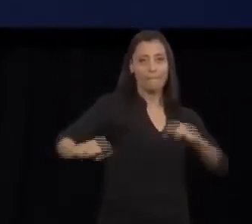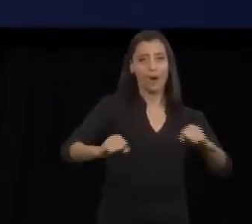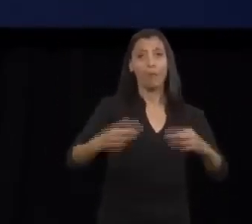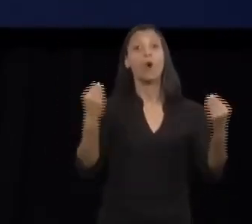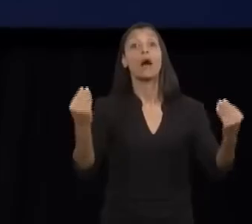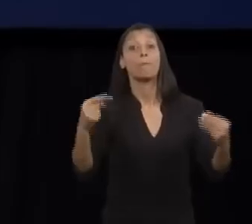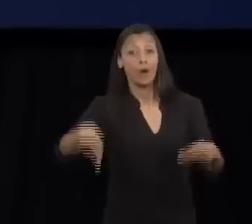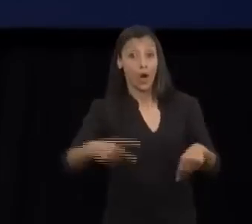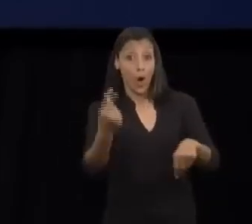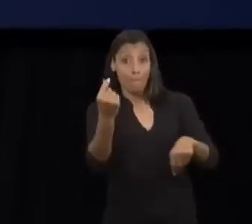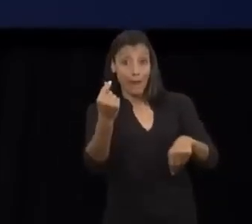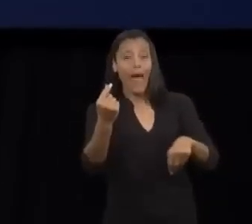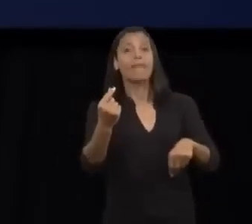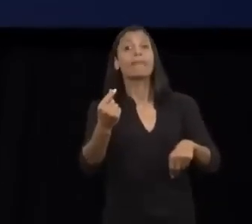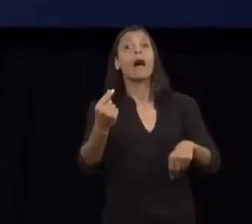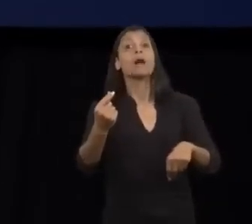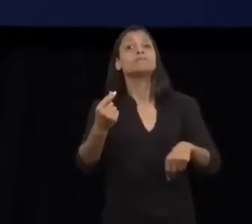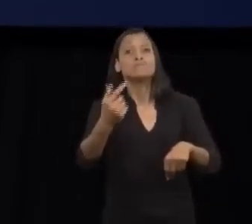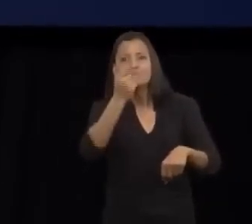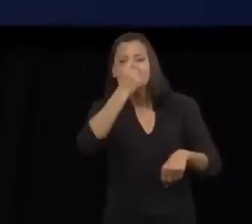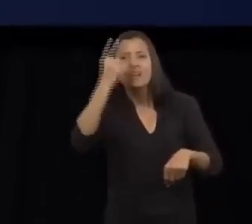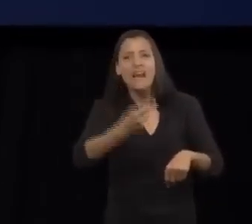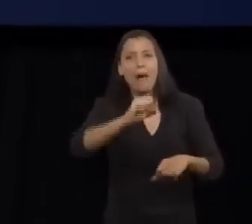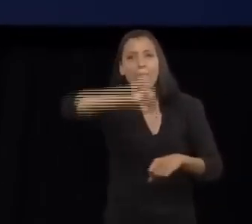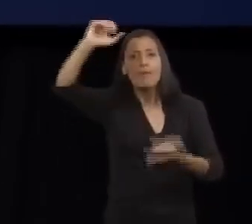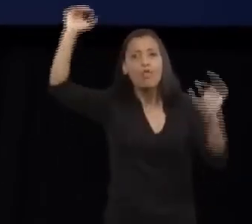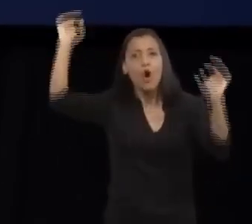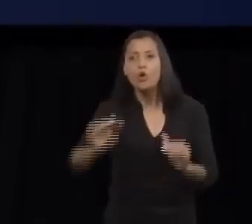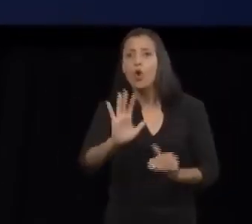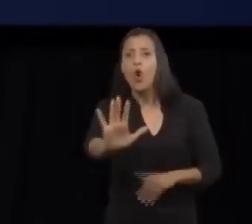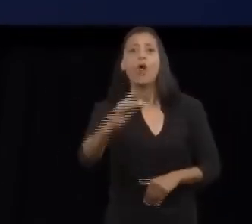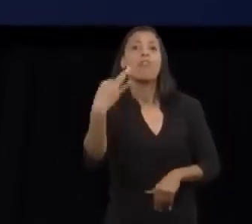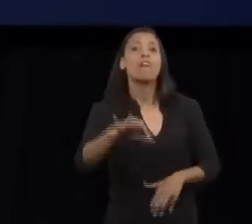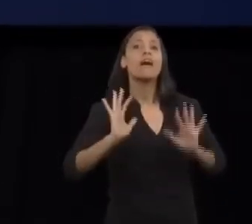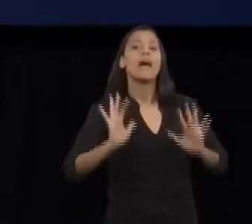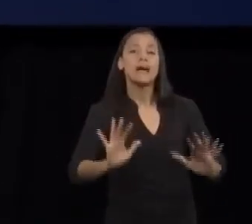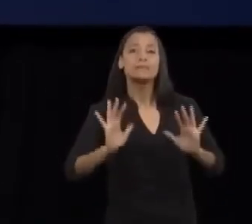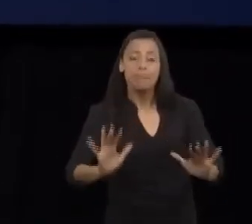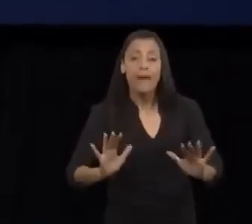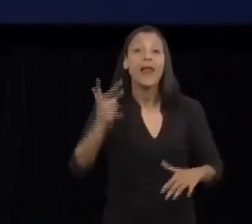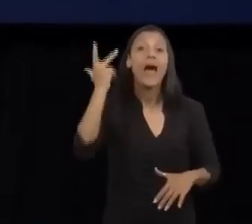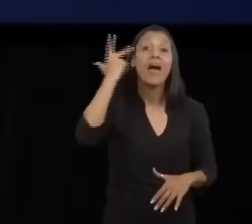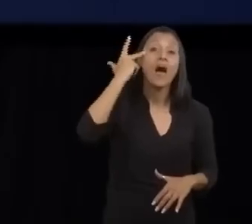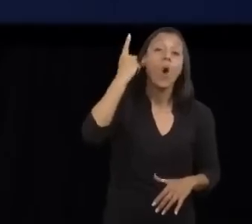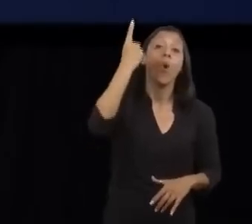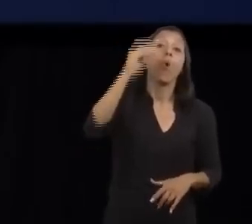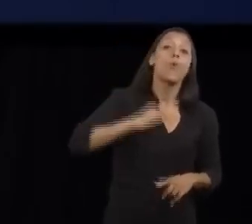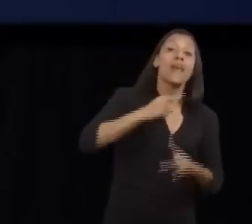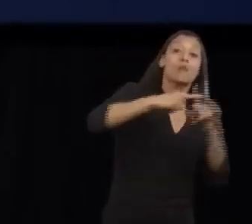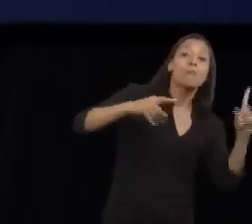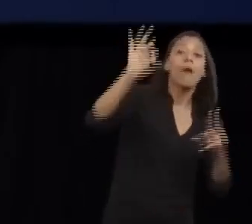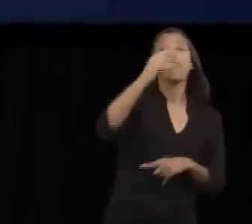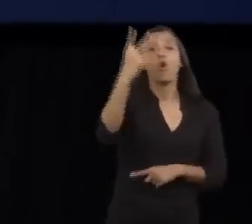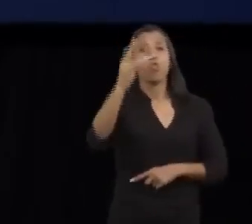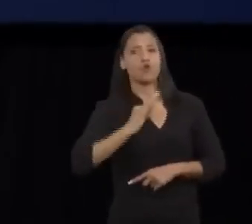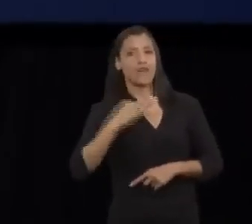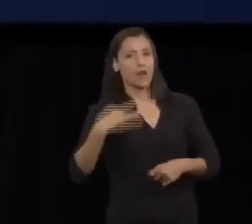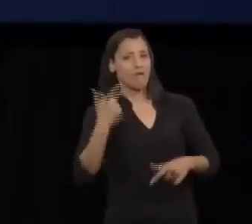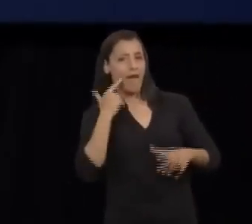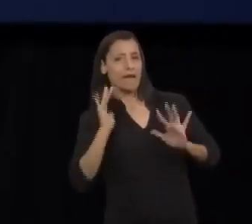and the impact appears within 18 to 24 months, between a year and a half and two. So that's why it's so fun for them